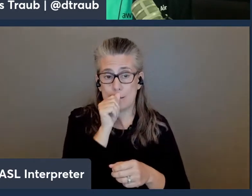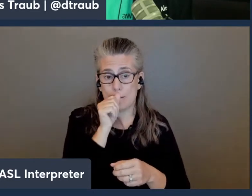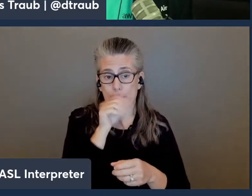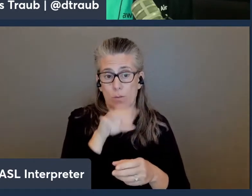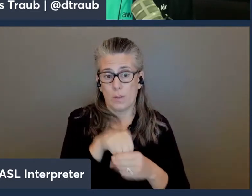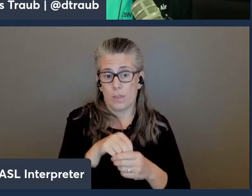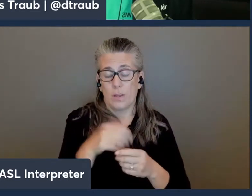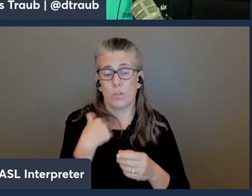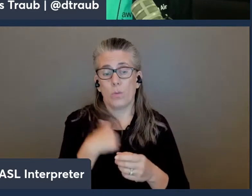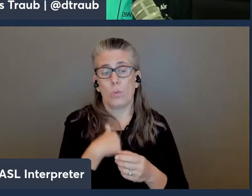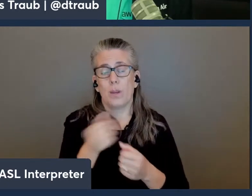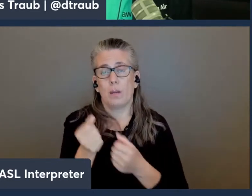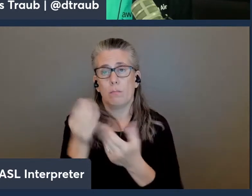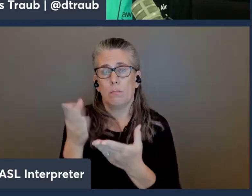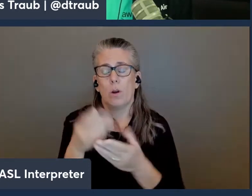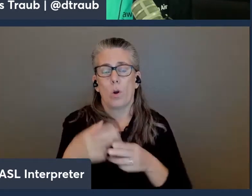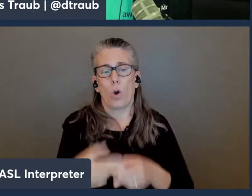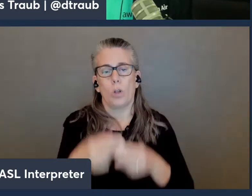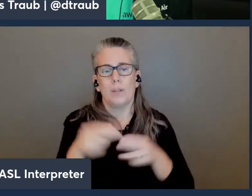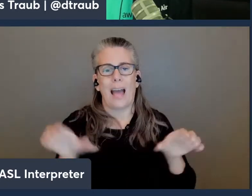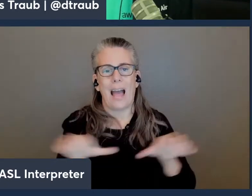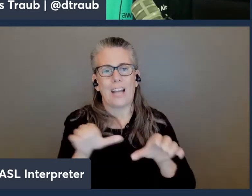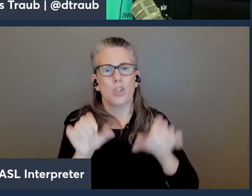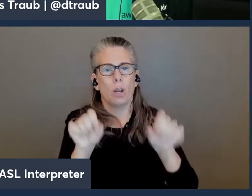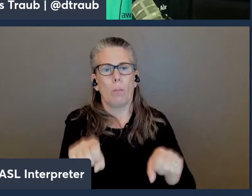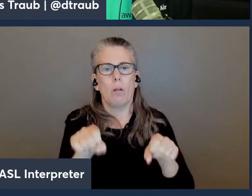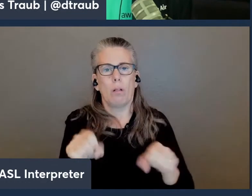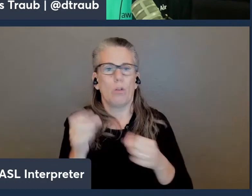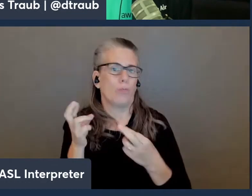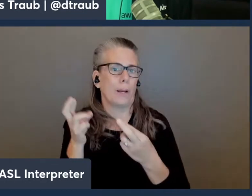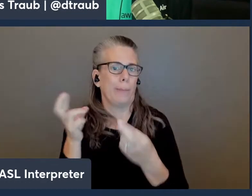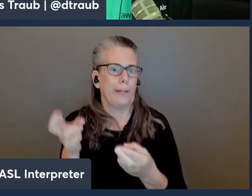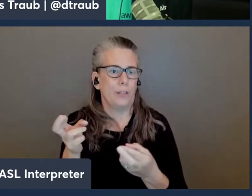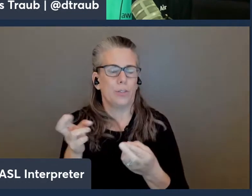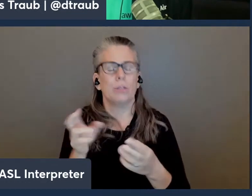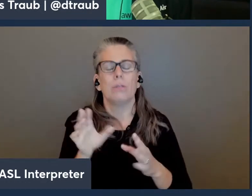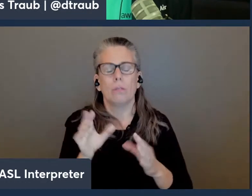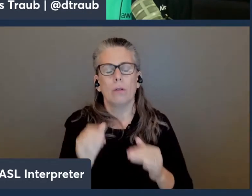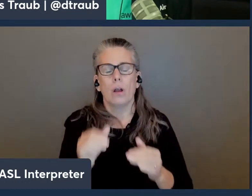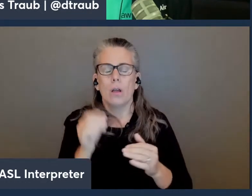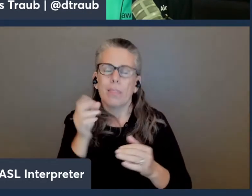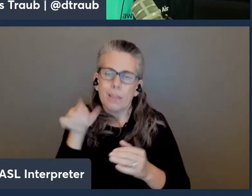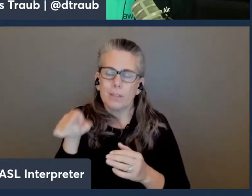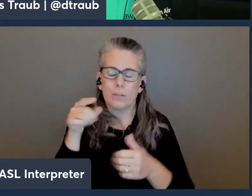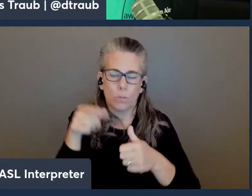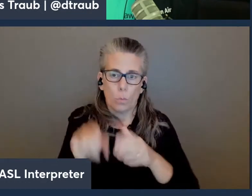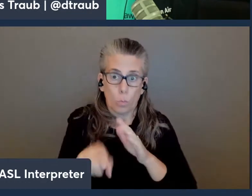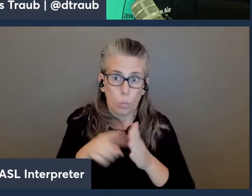that tells you, "Hey, this is the problem we see. This is why it's an issue. Maybe this will link to some documentation